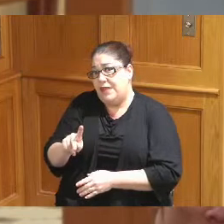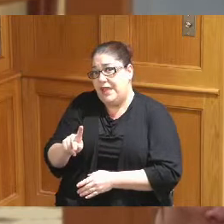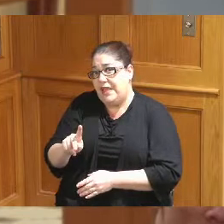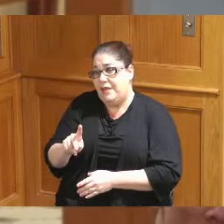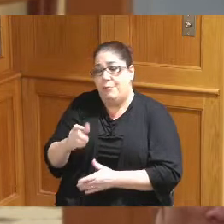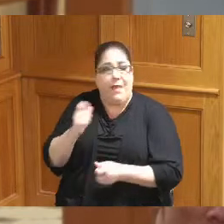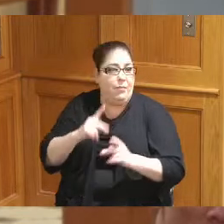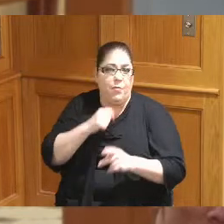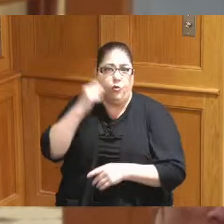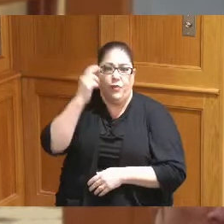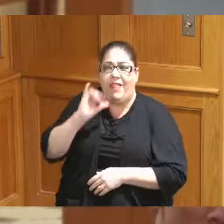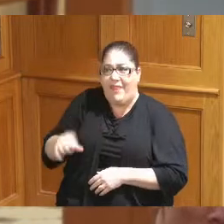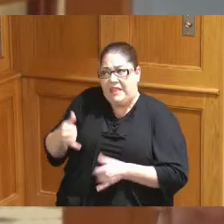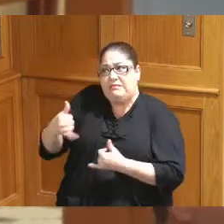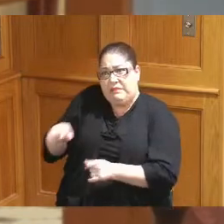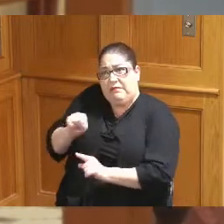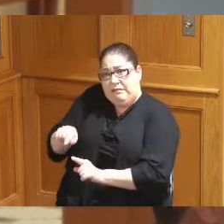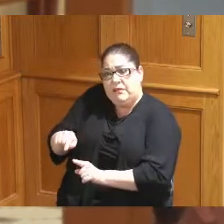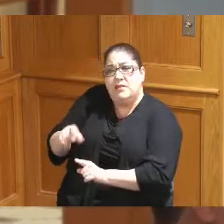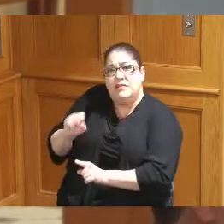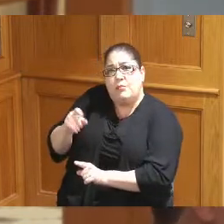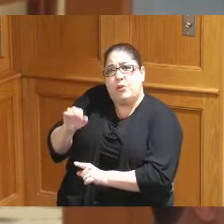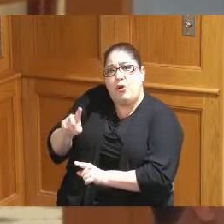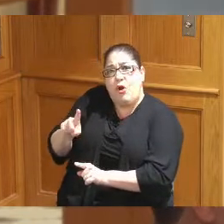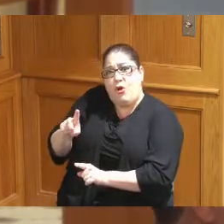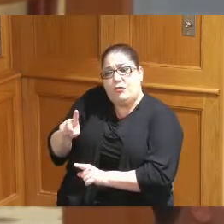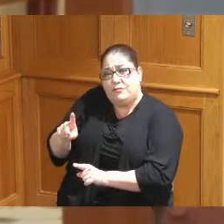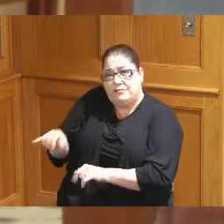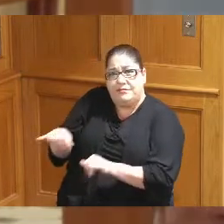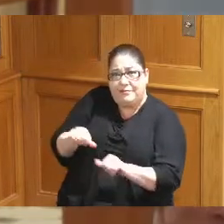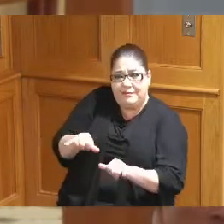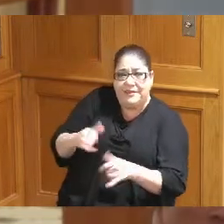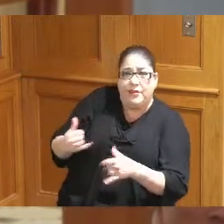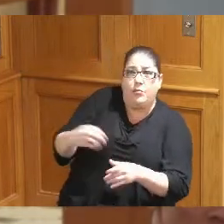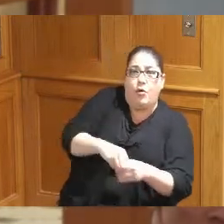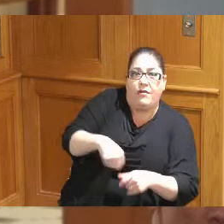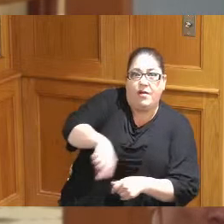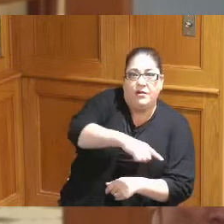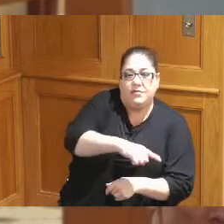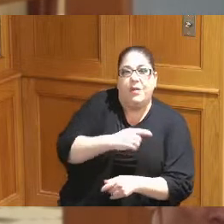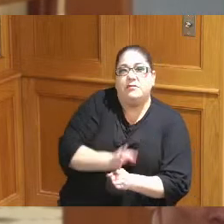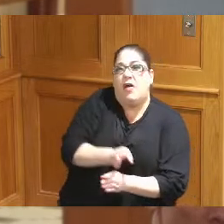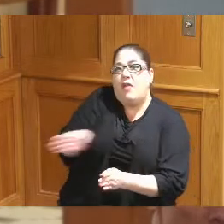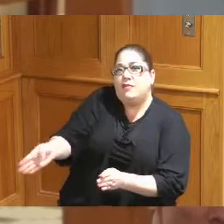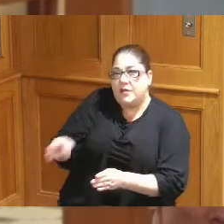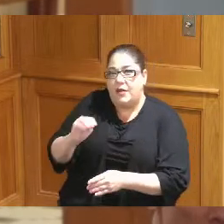there so again we're very fortunate again knowing that that they're willing to make this kind of